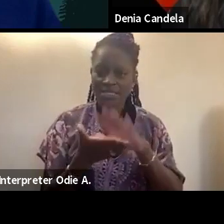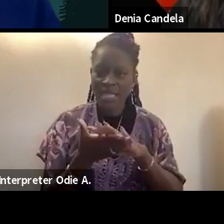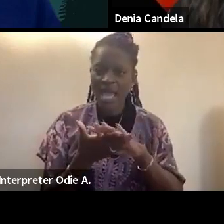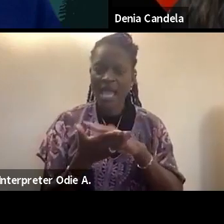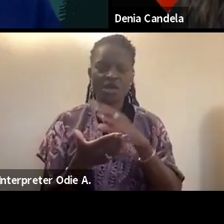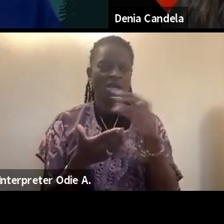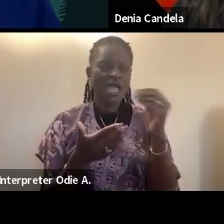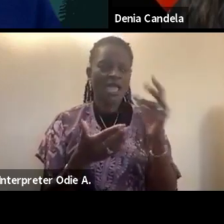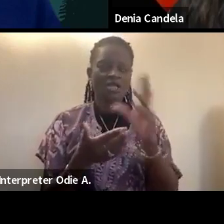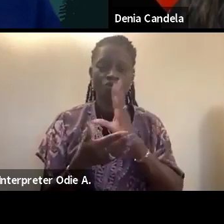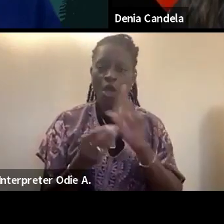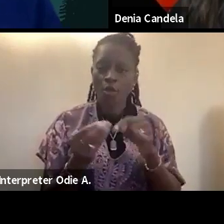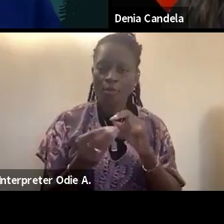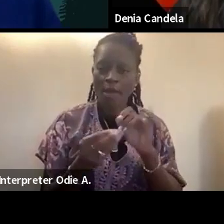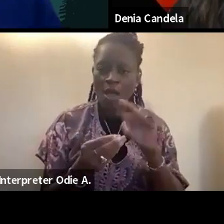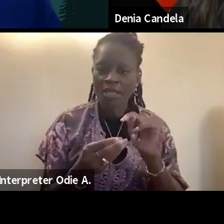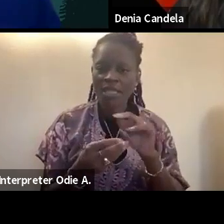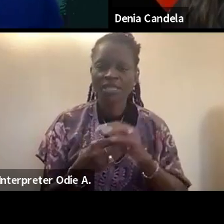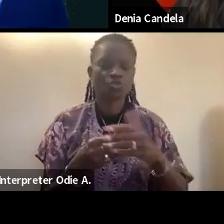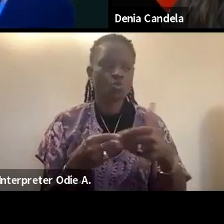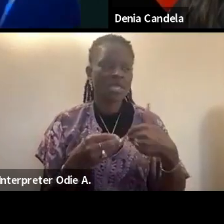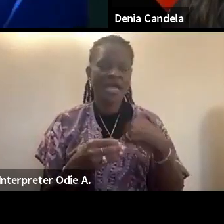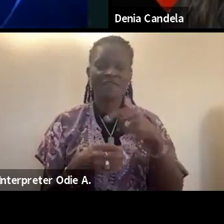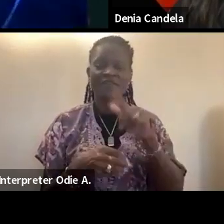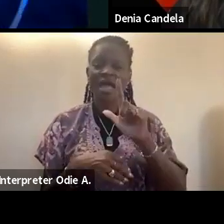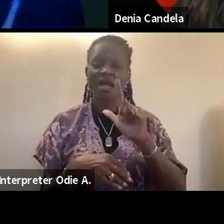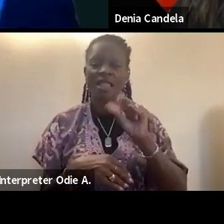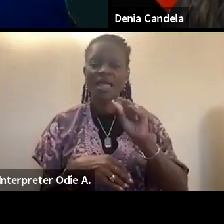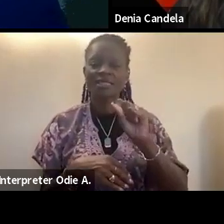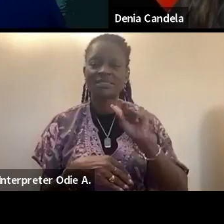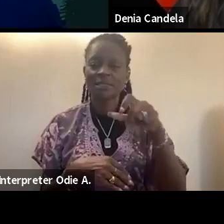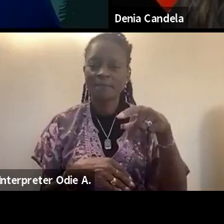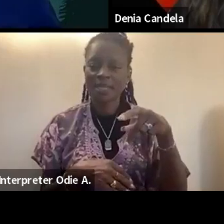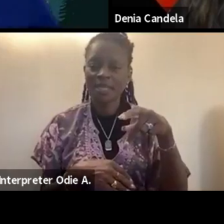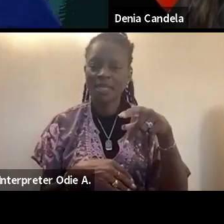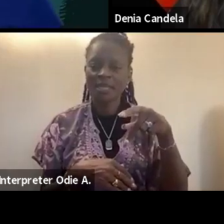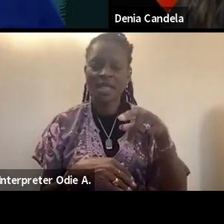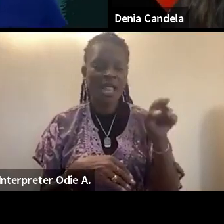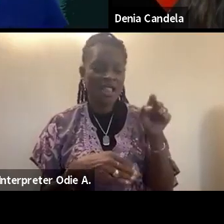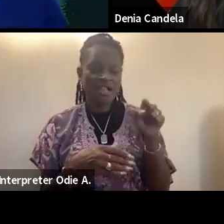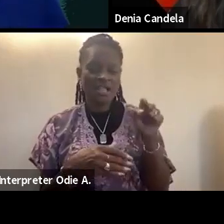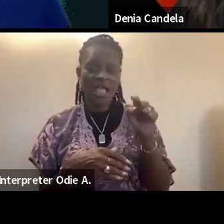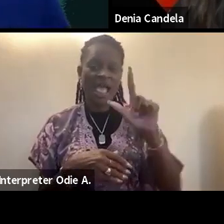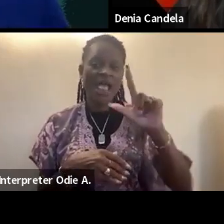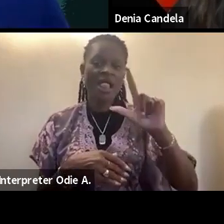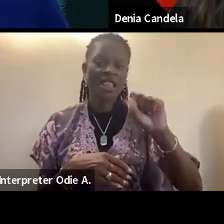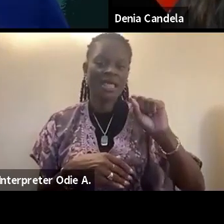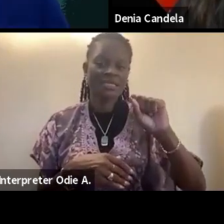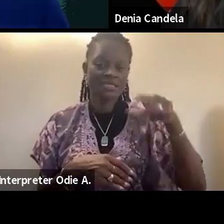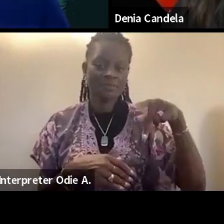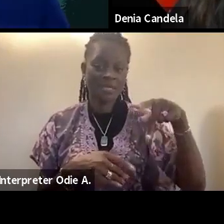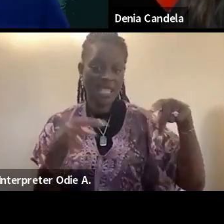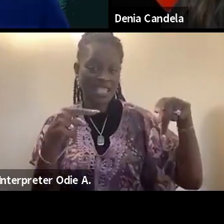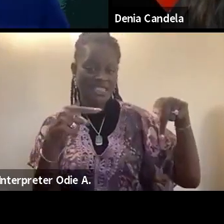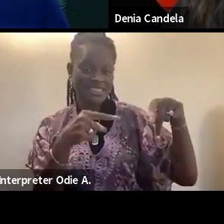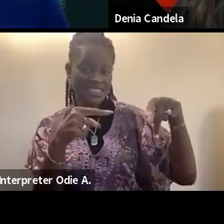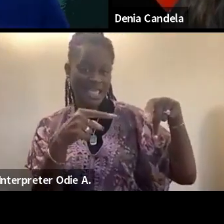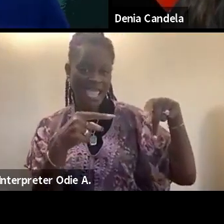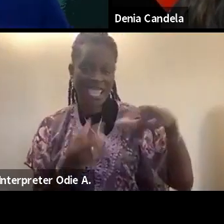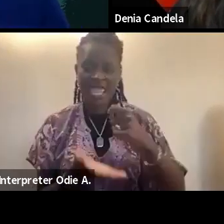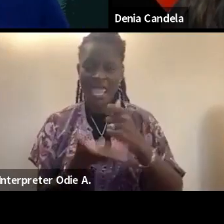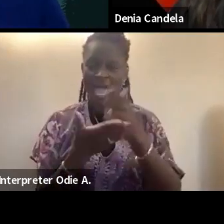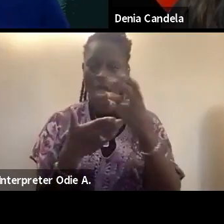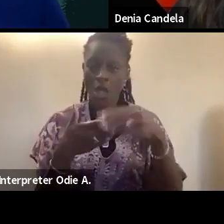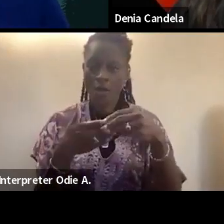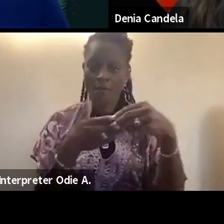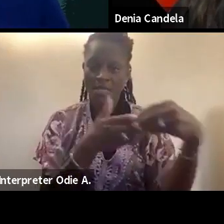And so LSP is currently helping to lead a group of organizations that can work